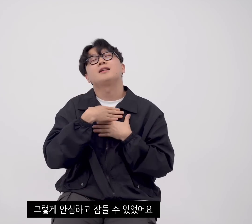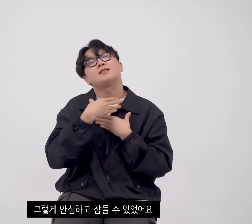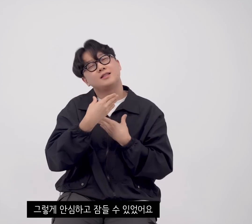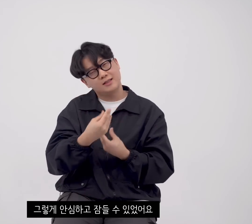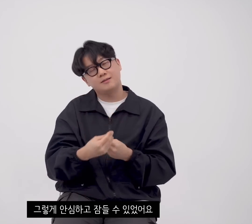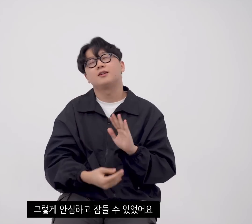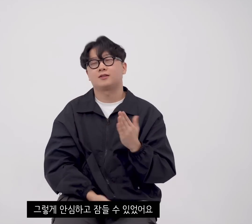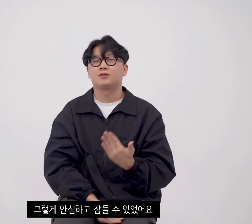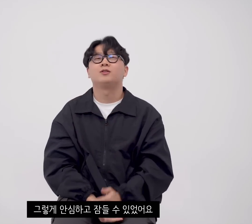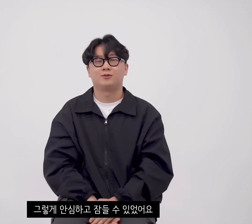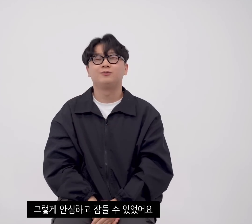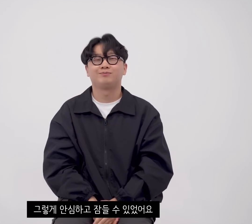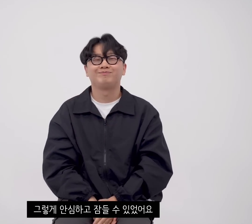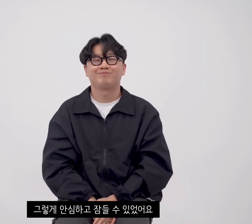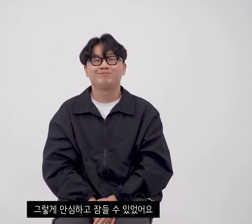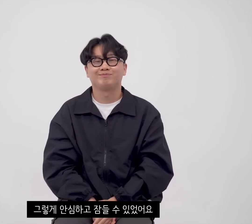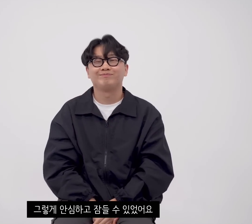That way, I was able to sleep with peace of mind.